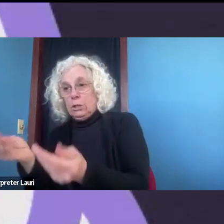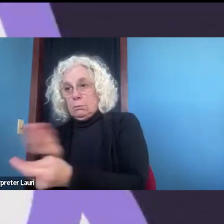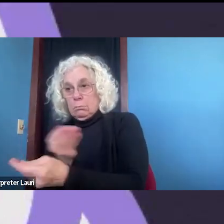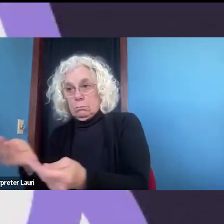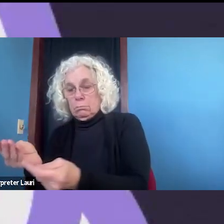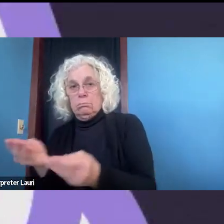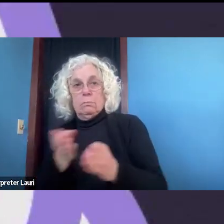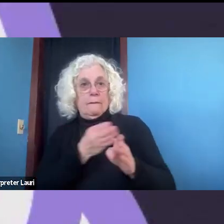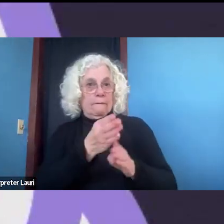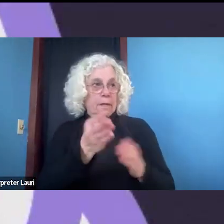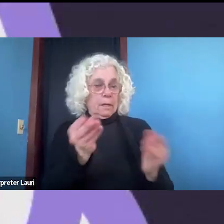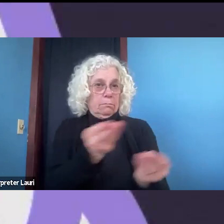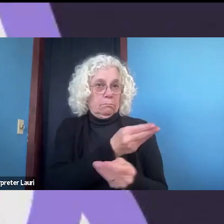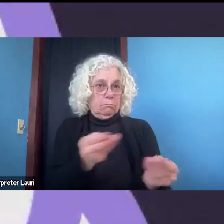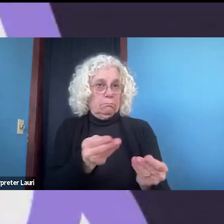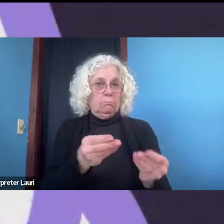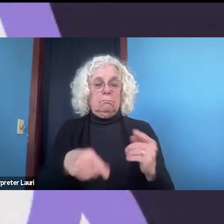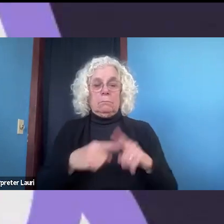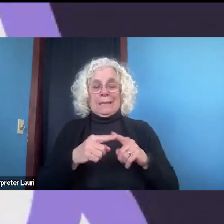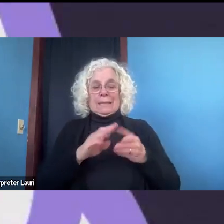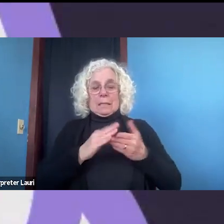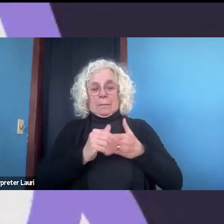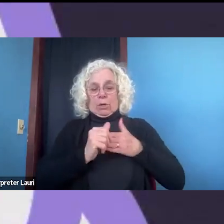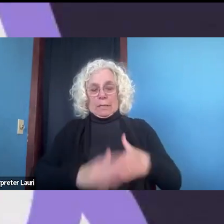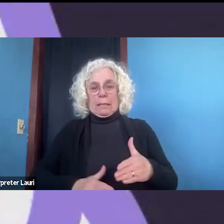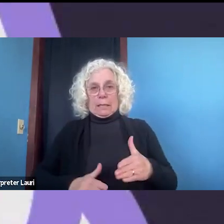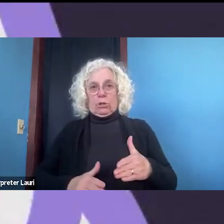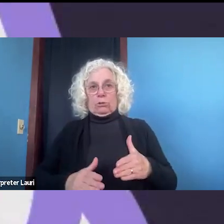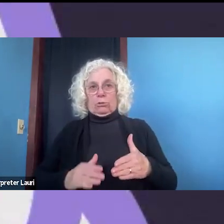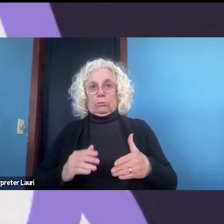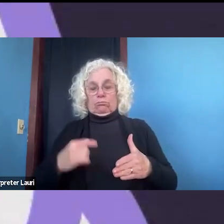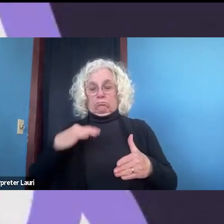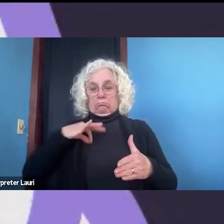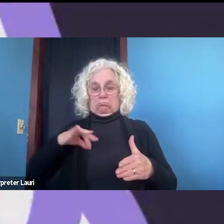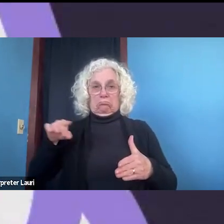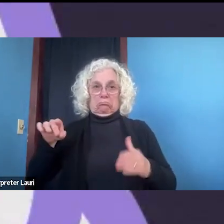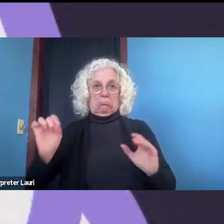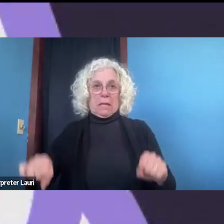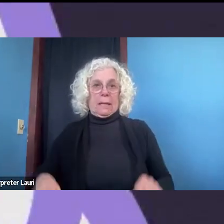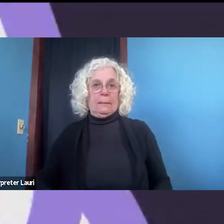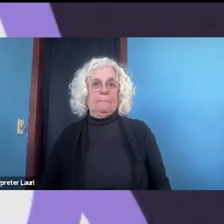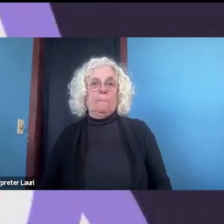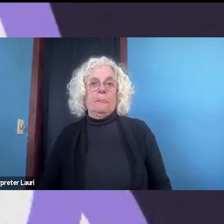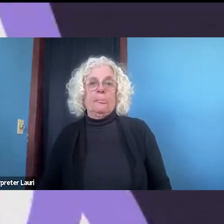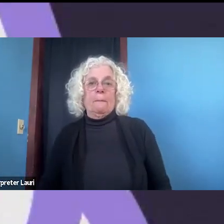and helping community leaders and those outside of the arts to, help identify their local arts agency.